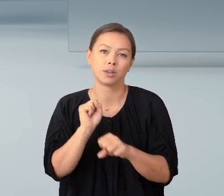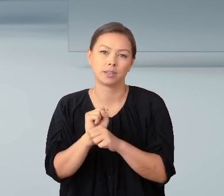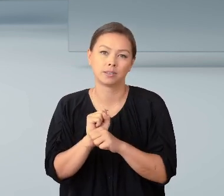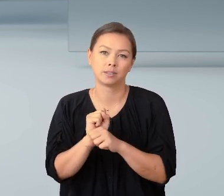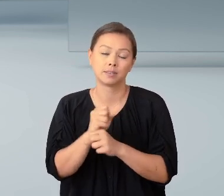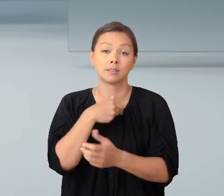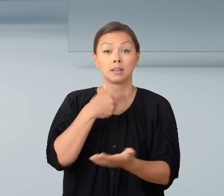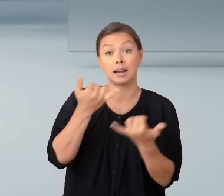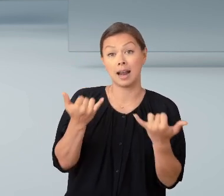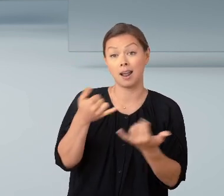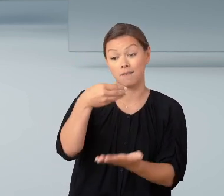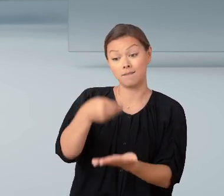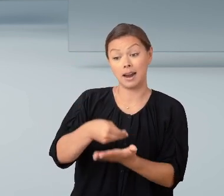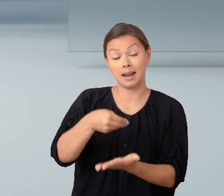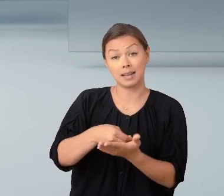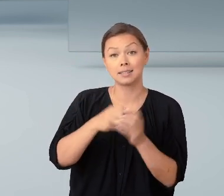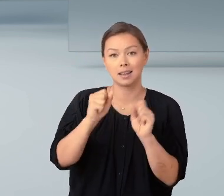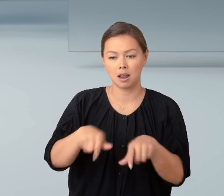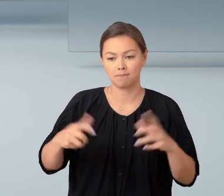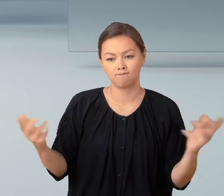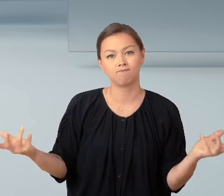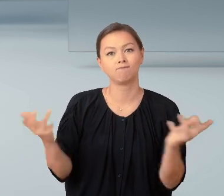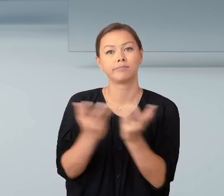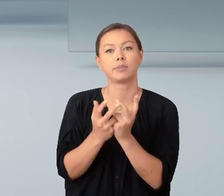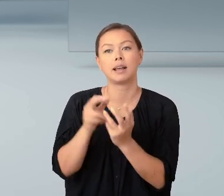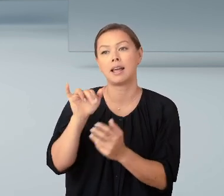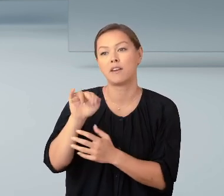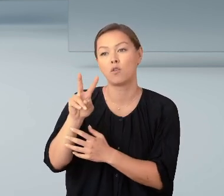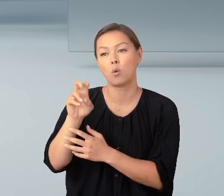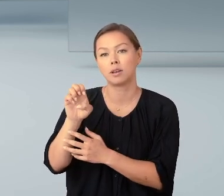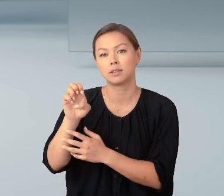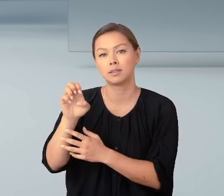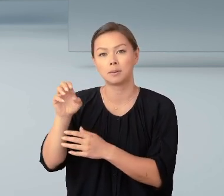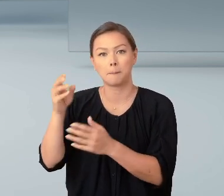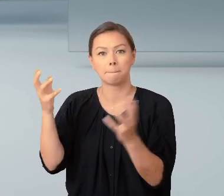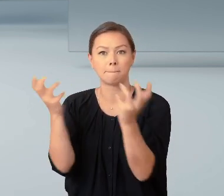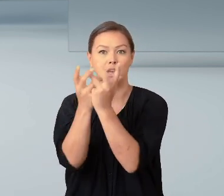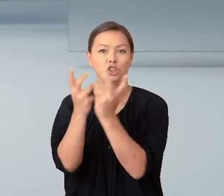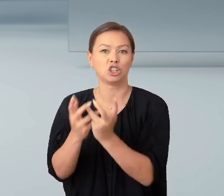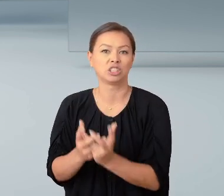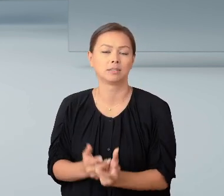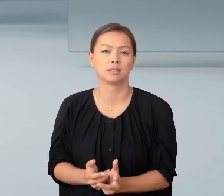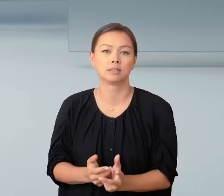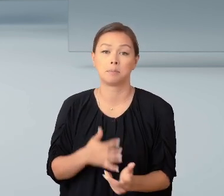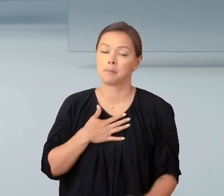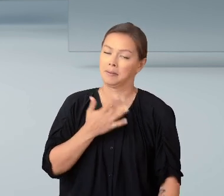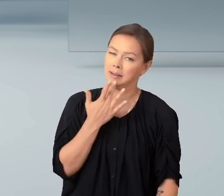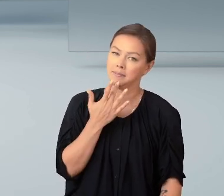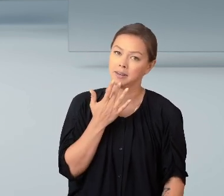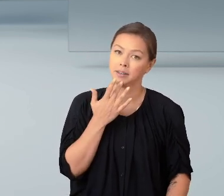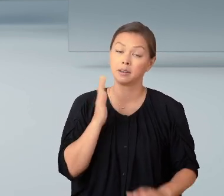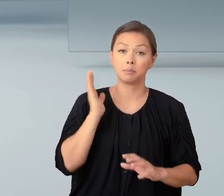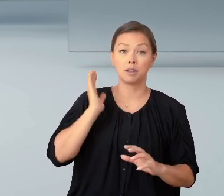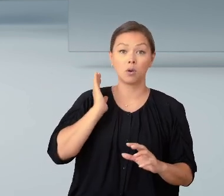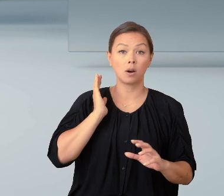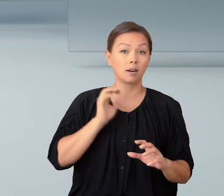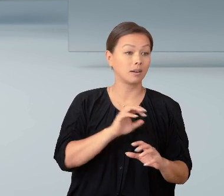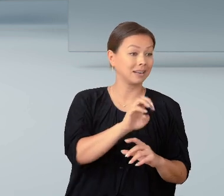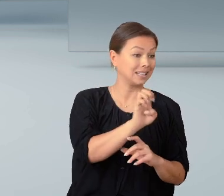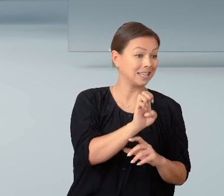with E-Invoice Matching. This is probably one of my favorites. Say goodbye to hours spent manually merging incoming e-invoices with